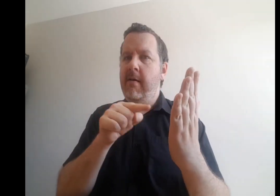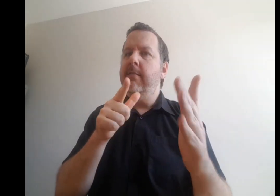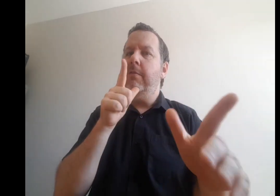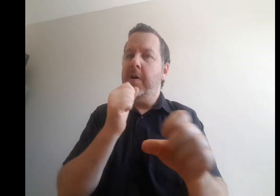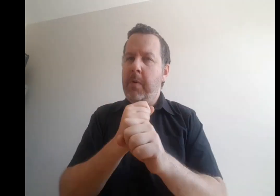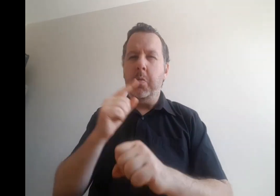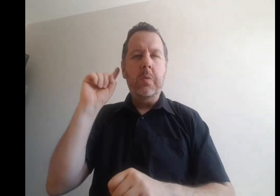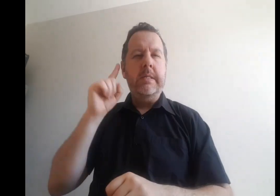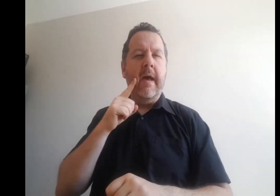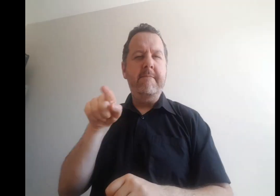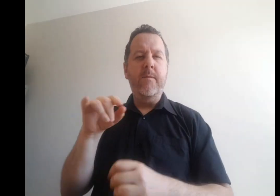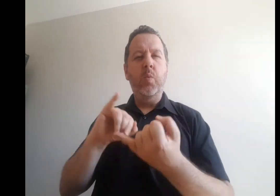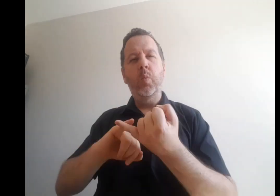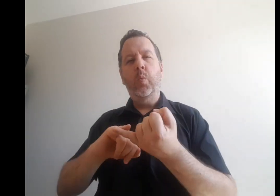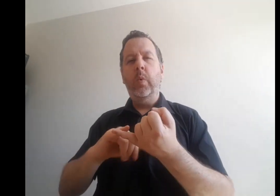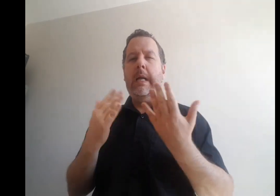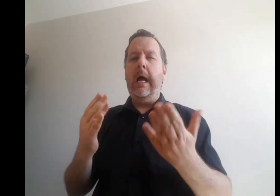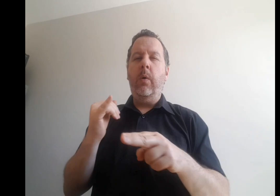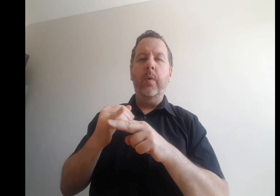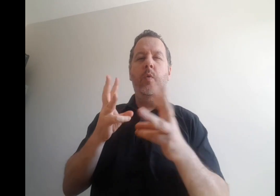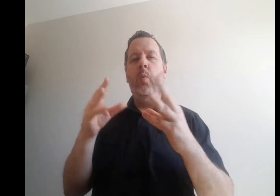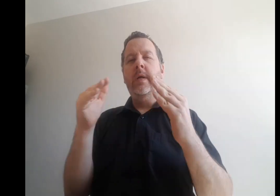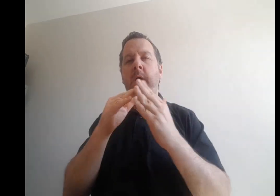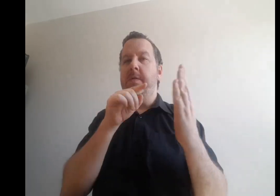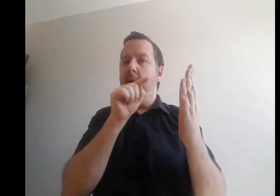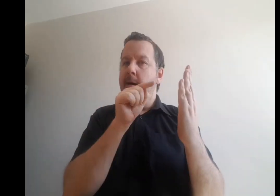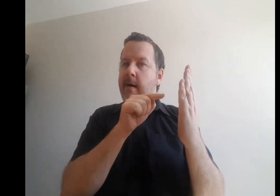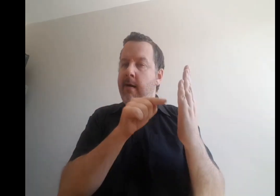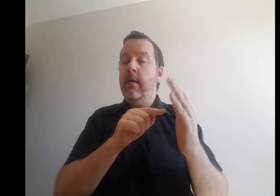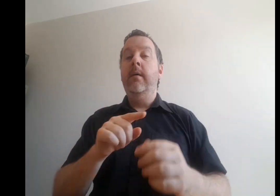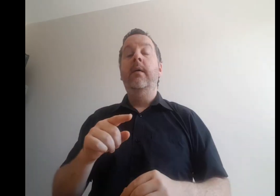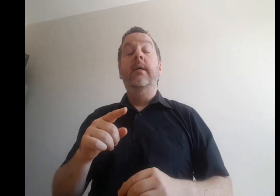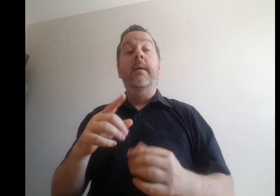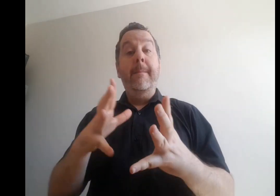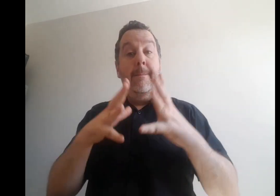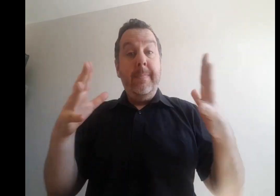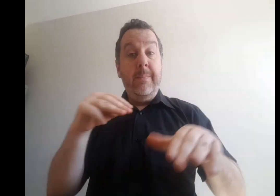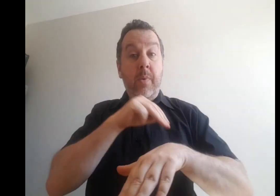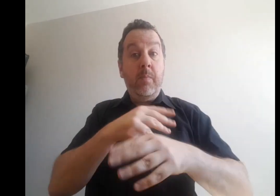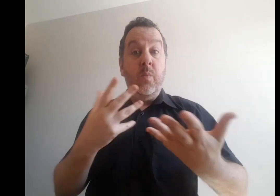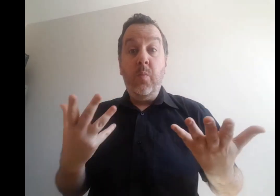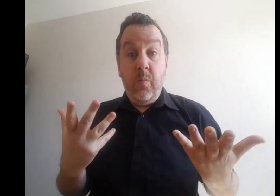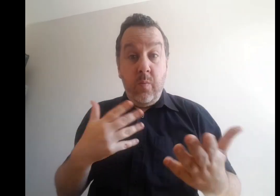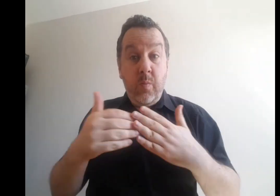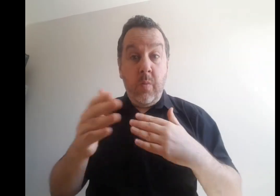So the key thing really is, communication with the staff, with the Guardians themselves,